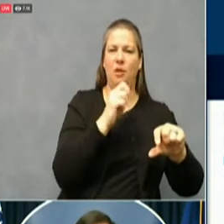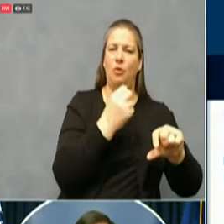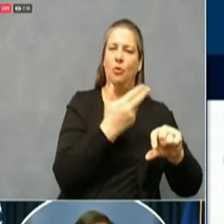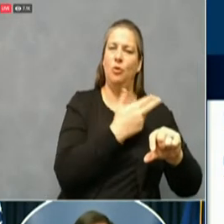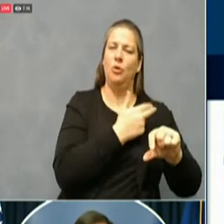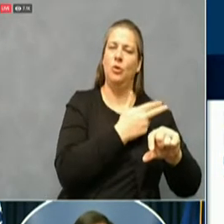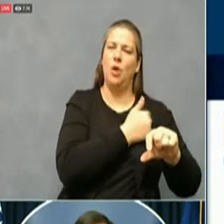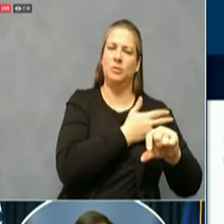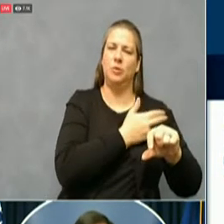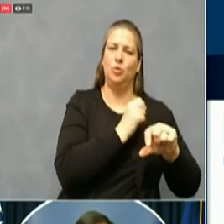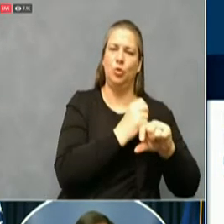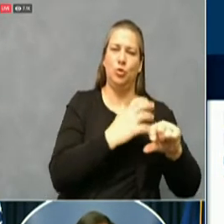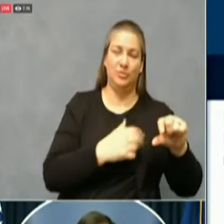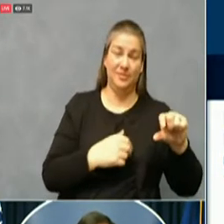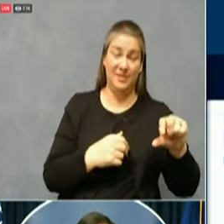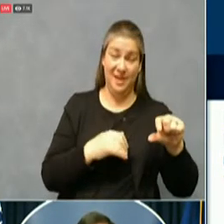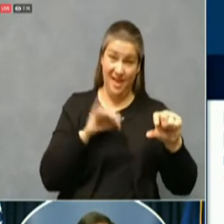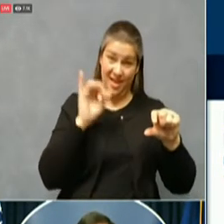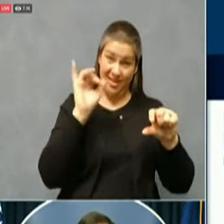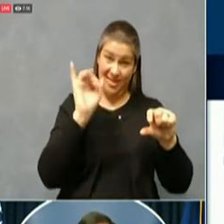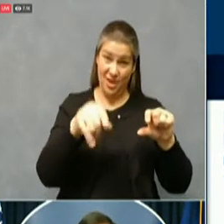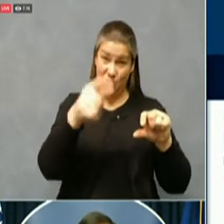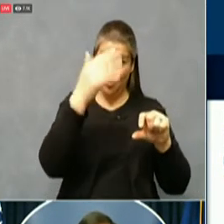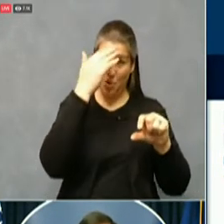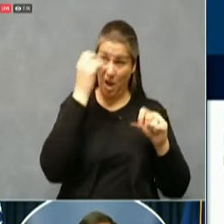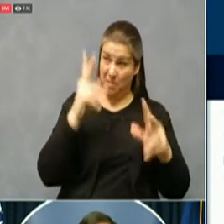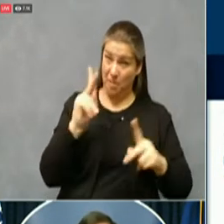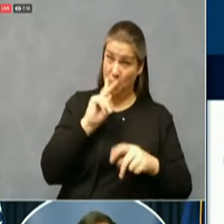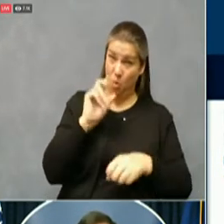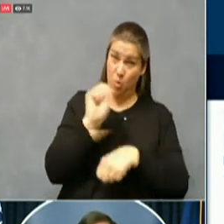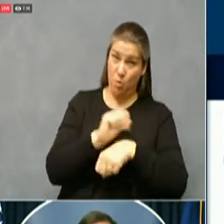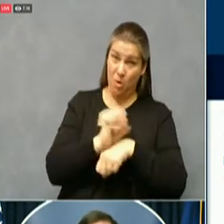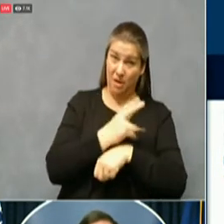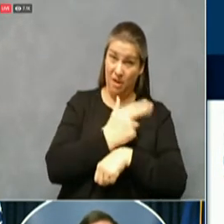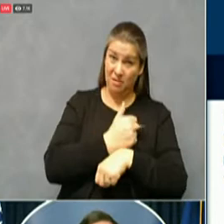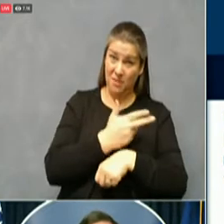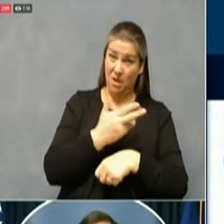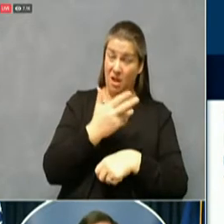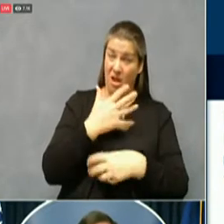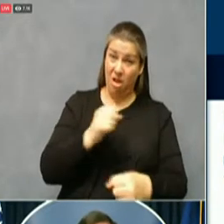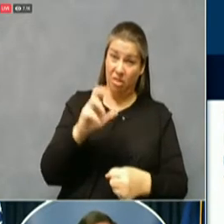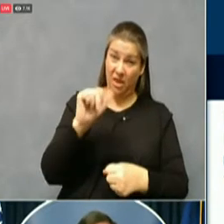workers across Kentucky. So these air just the 1st 11 sites that are going to